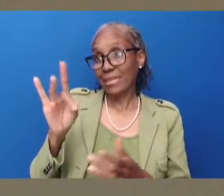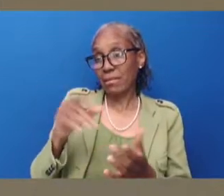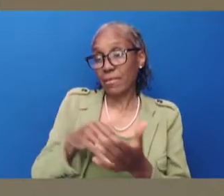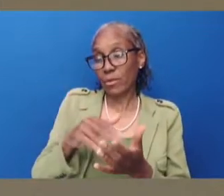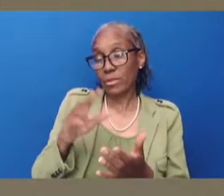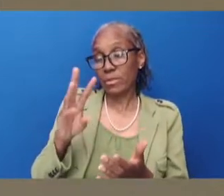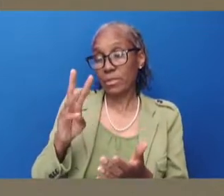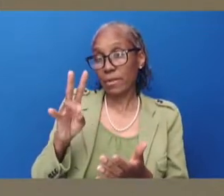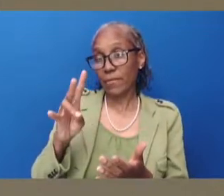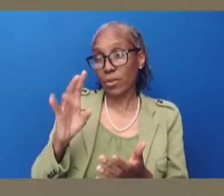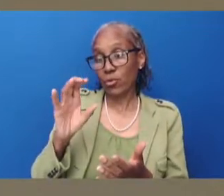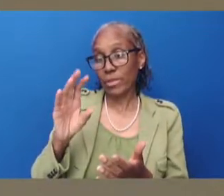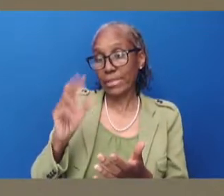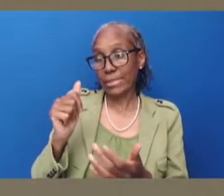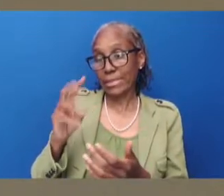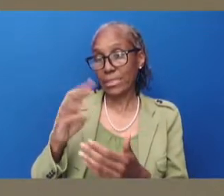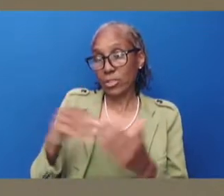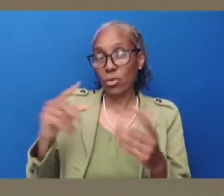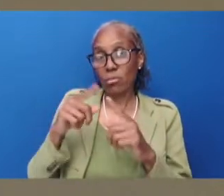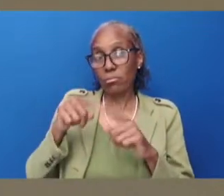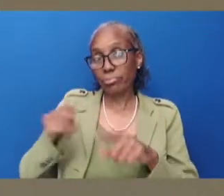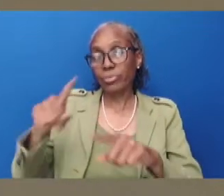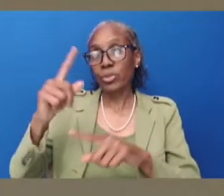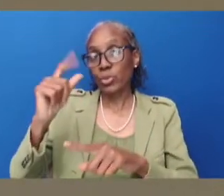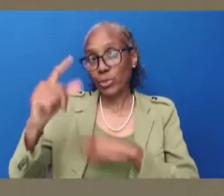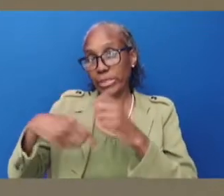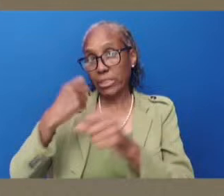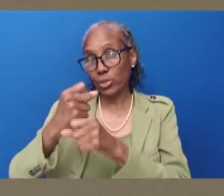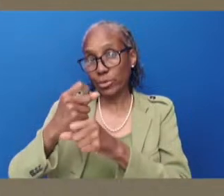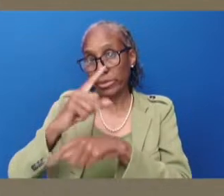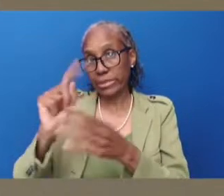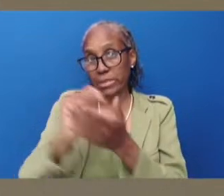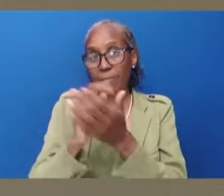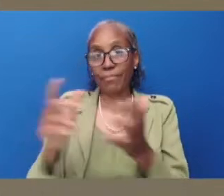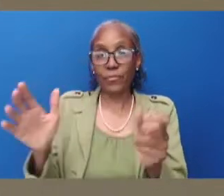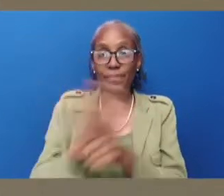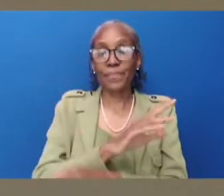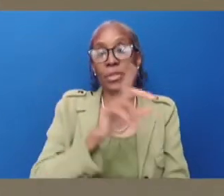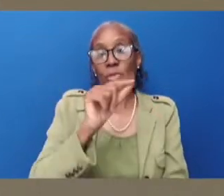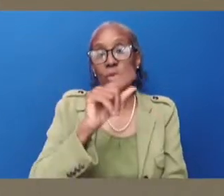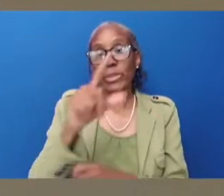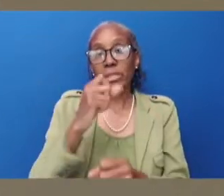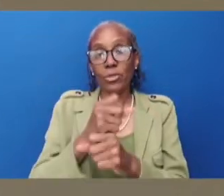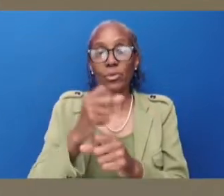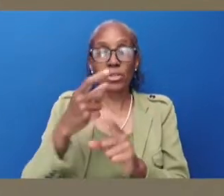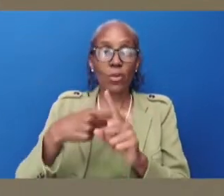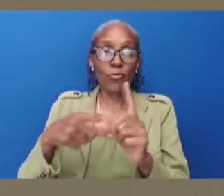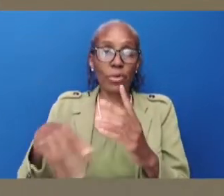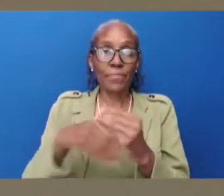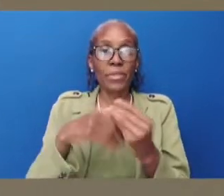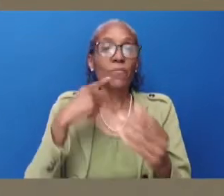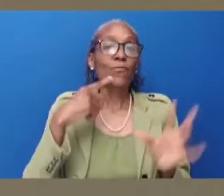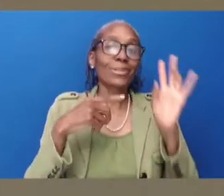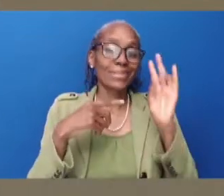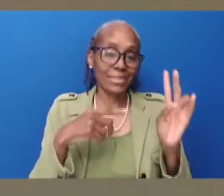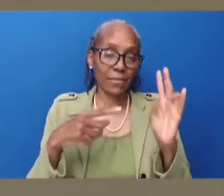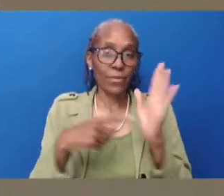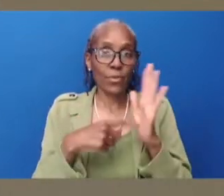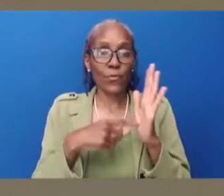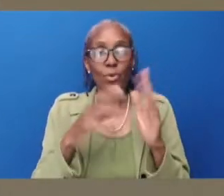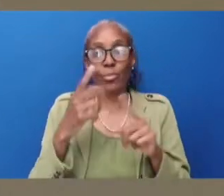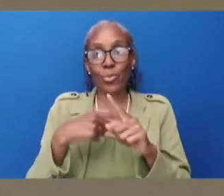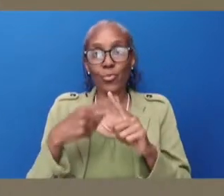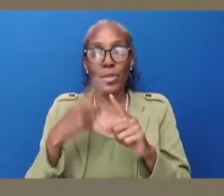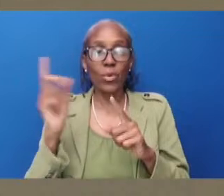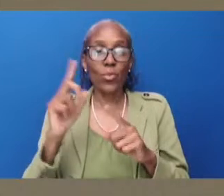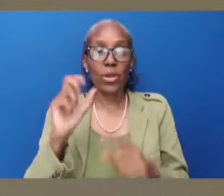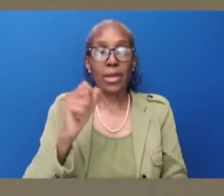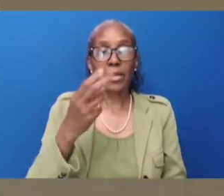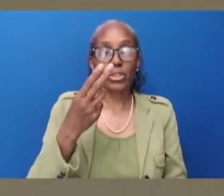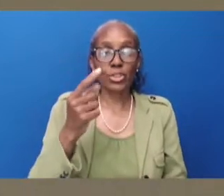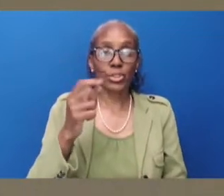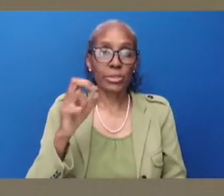TOTAL OF $718,761 OVER A 20 YEAR